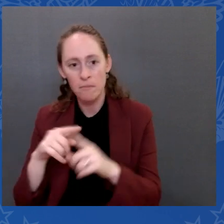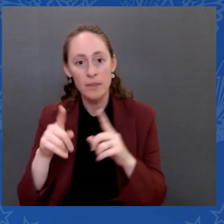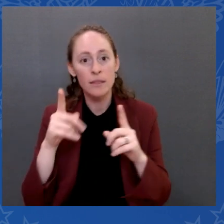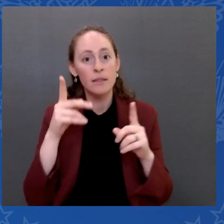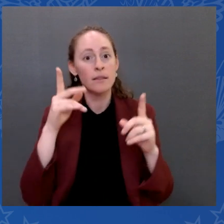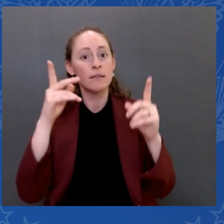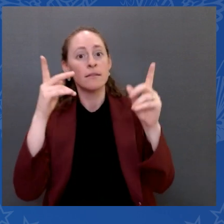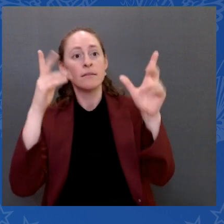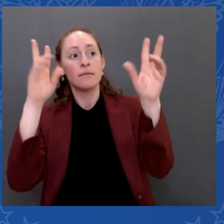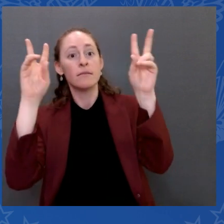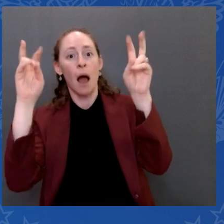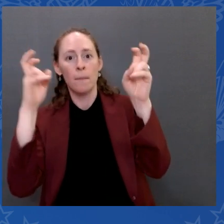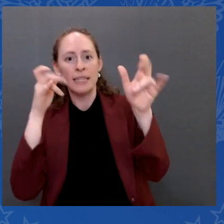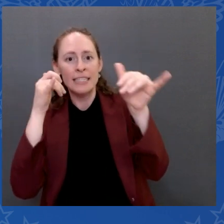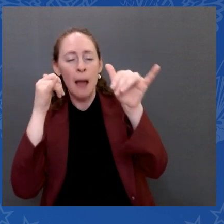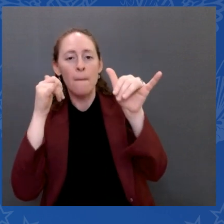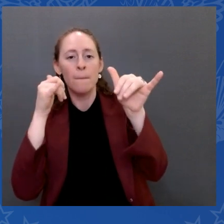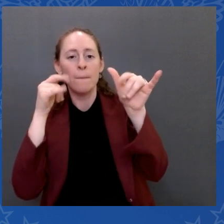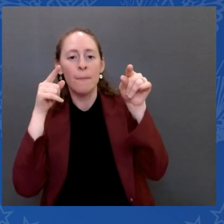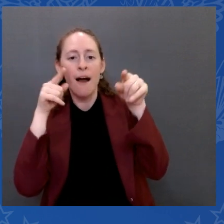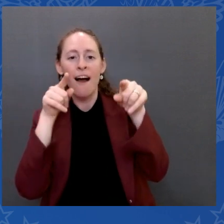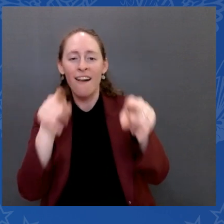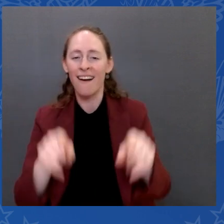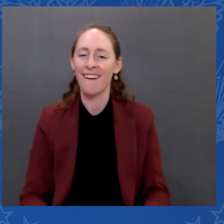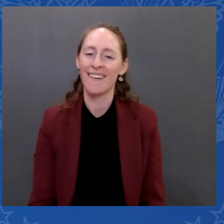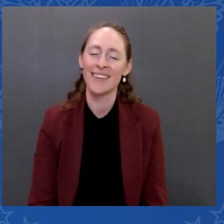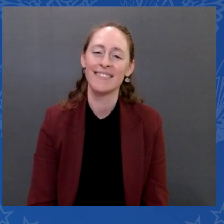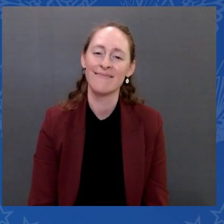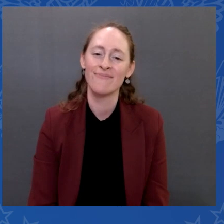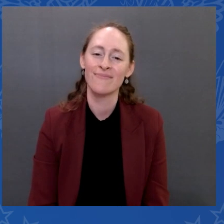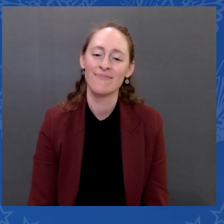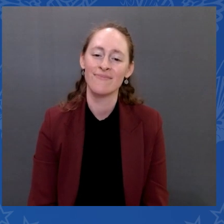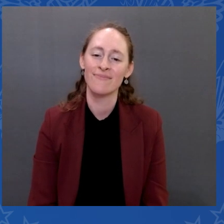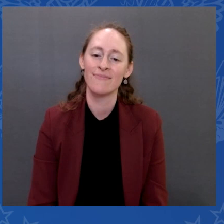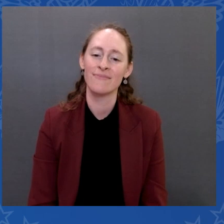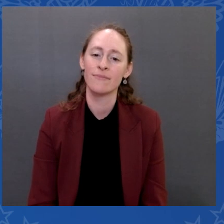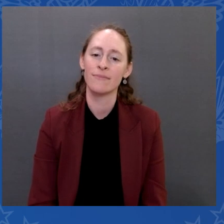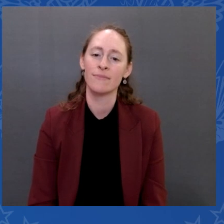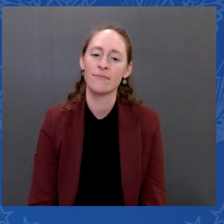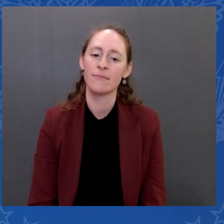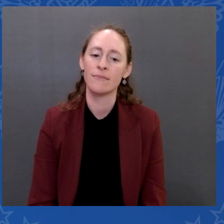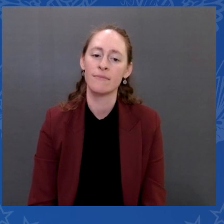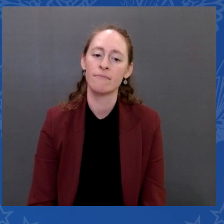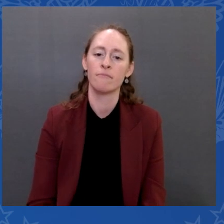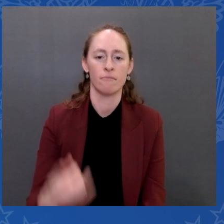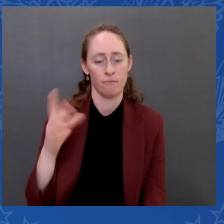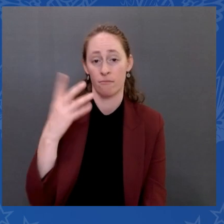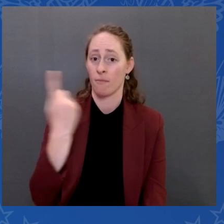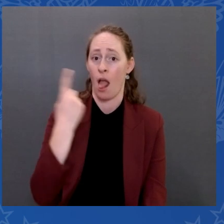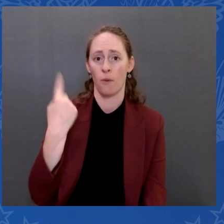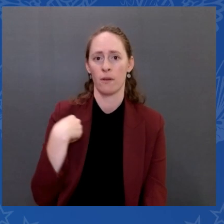and semiconductors is always at the top of the list. And semiconductors are really the basic building blocks;